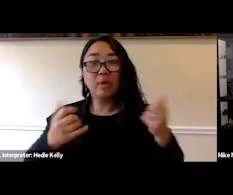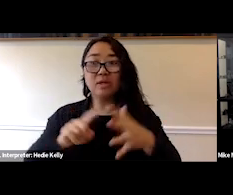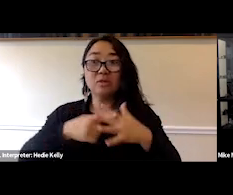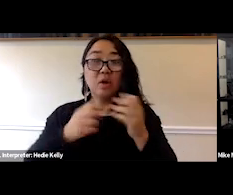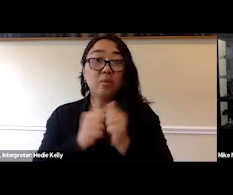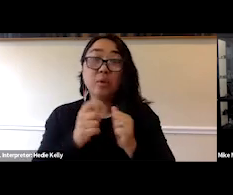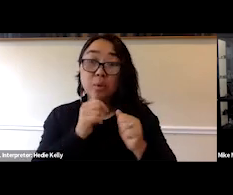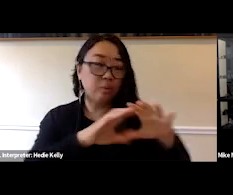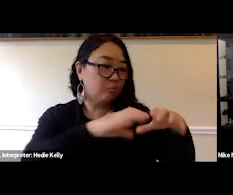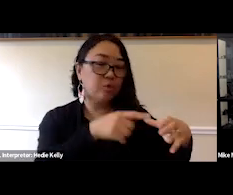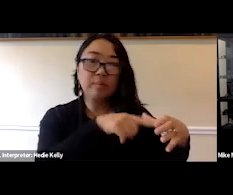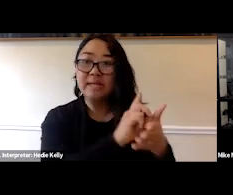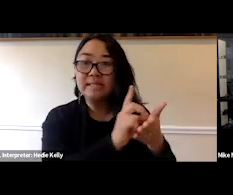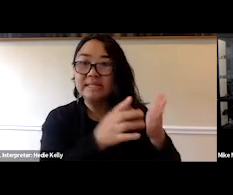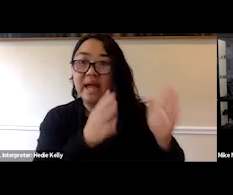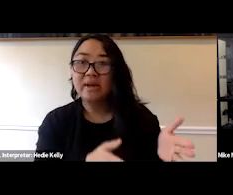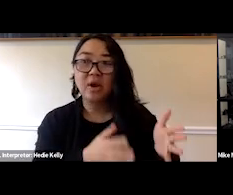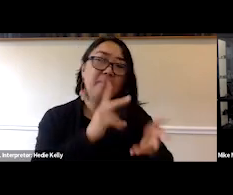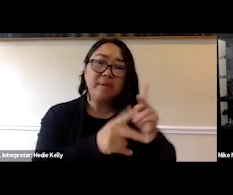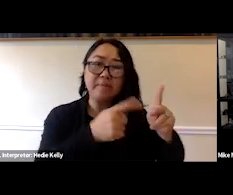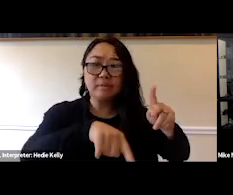particularly, or people that are creating content.